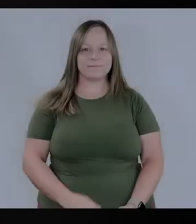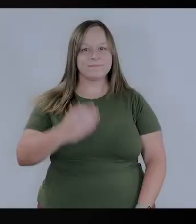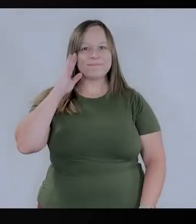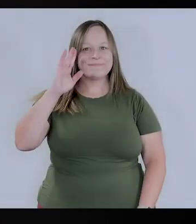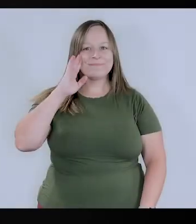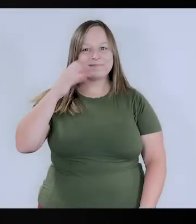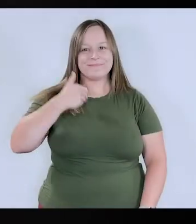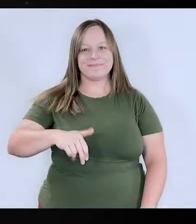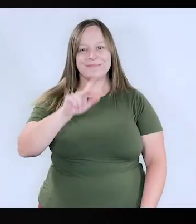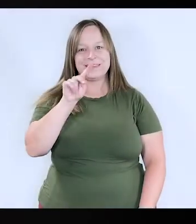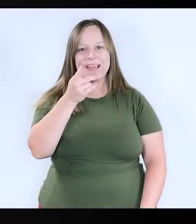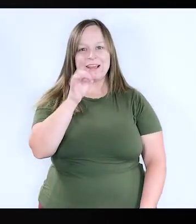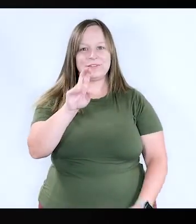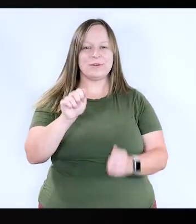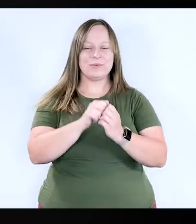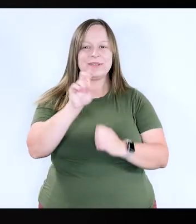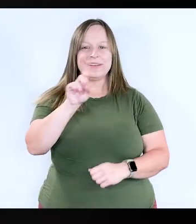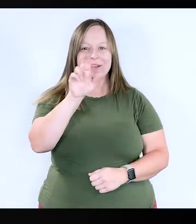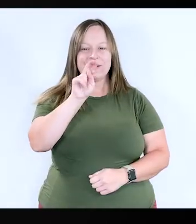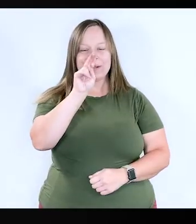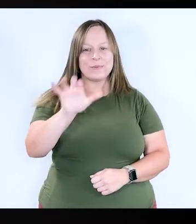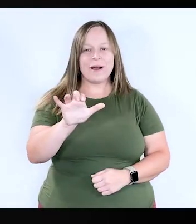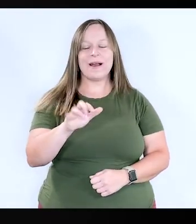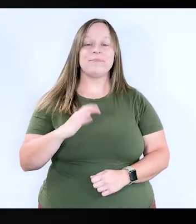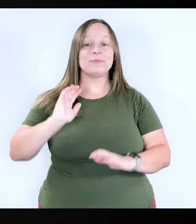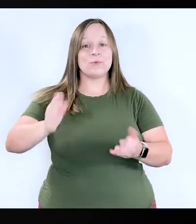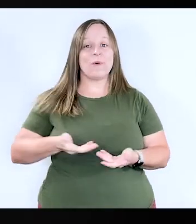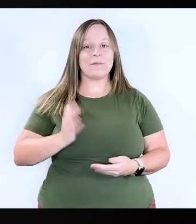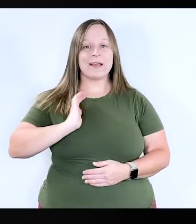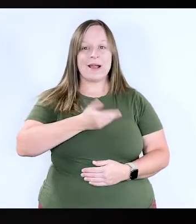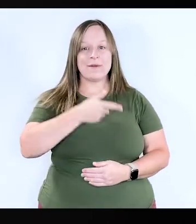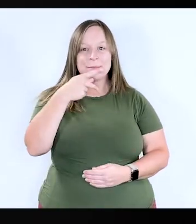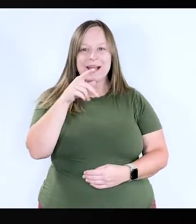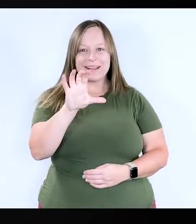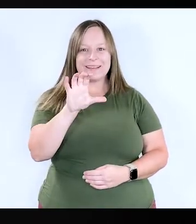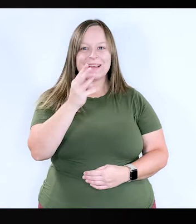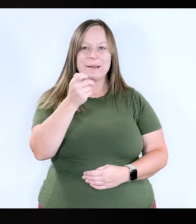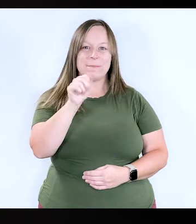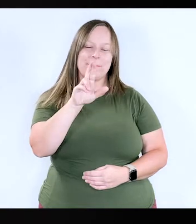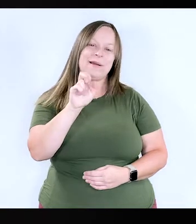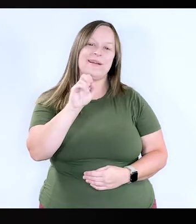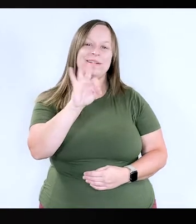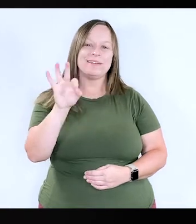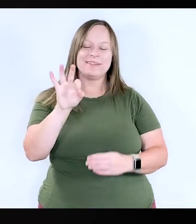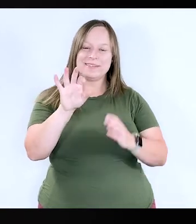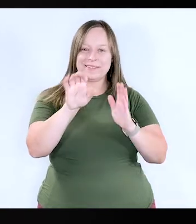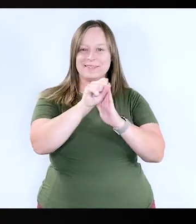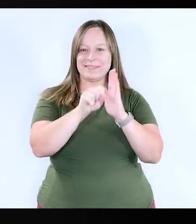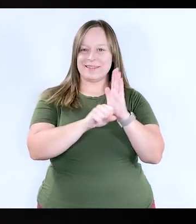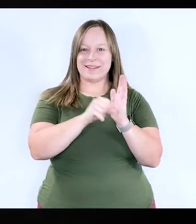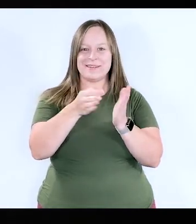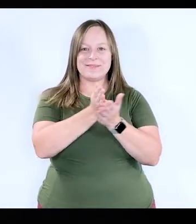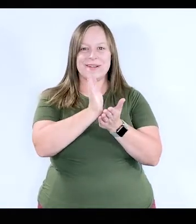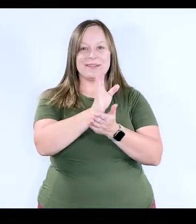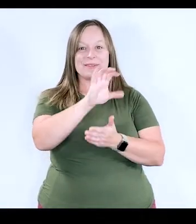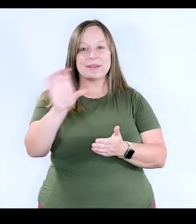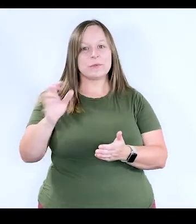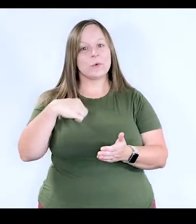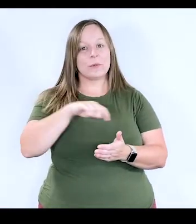This is Katrin with Disability Rights New York. Welcome to our podcast Empire State of Rights: Closed Captioned.